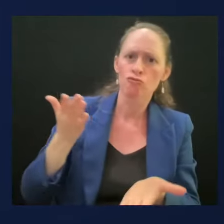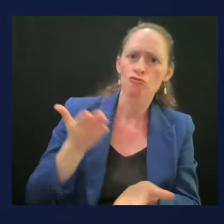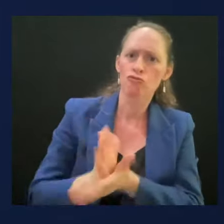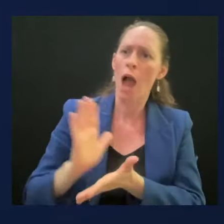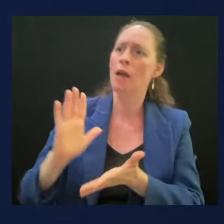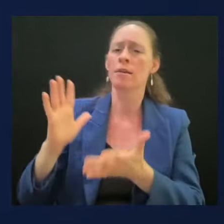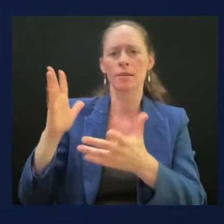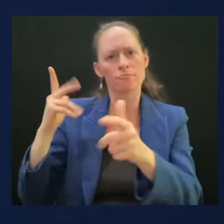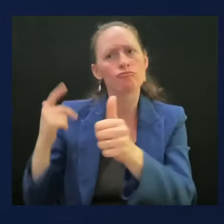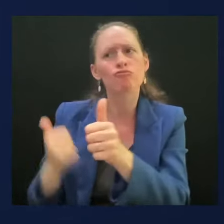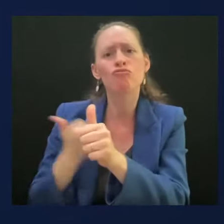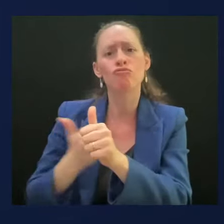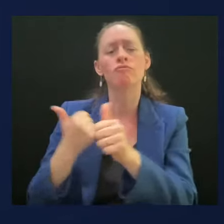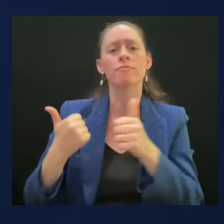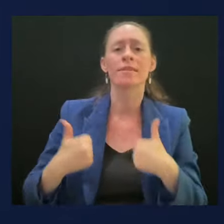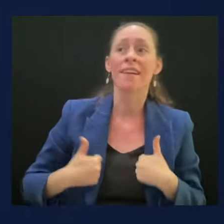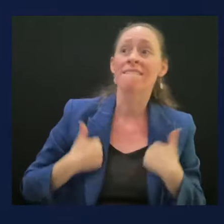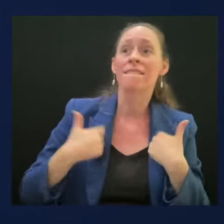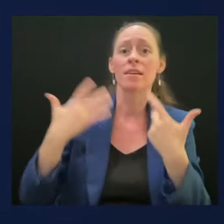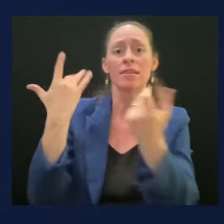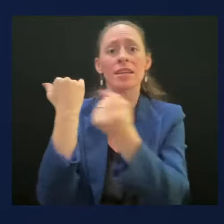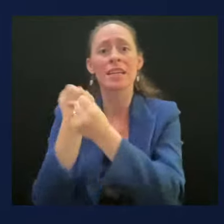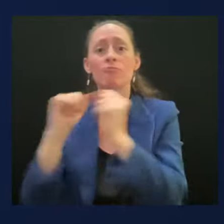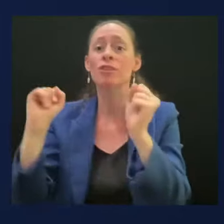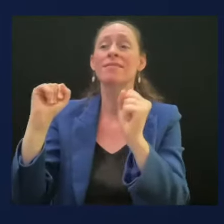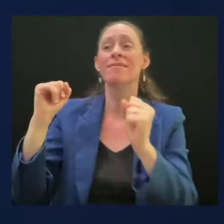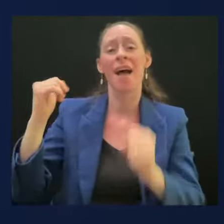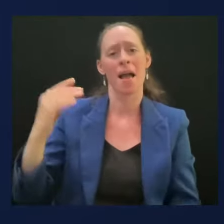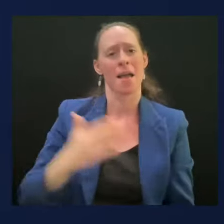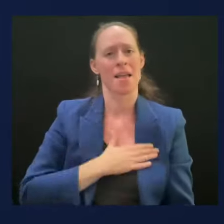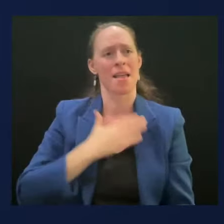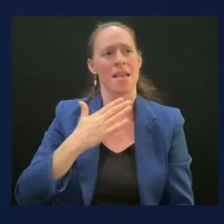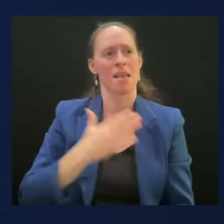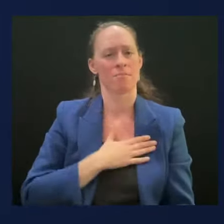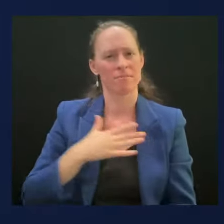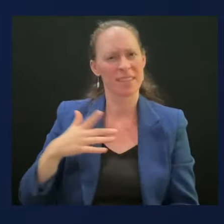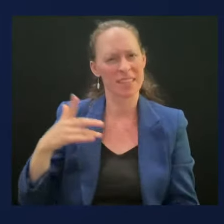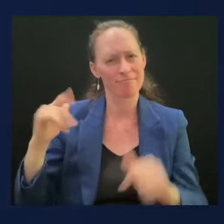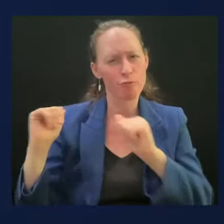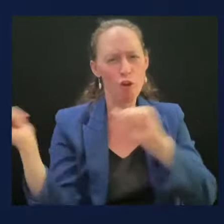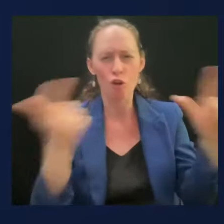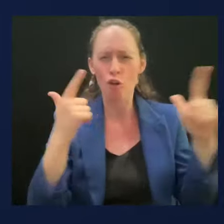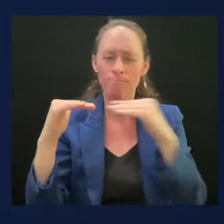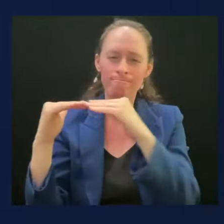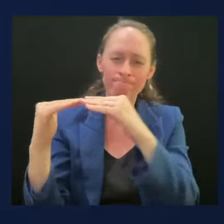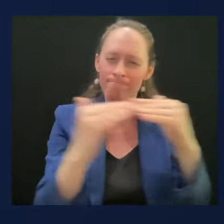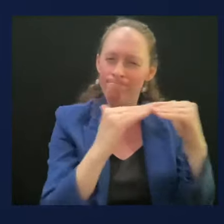The story of hundreds of thousands of soldiers who shed their blood to make these words real.